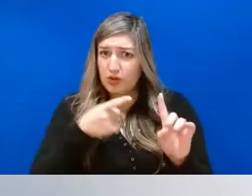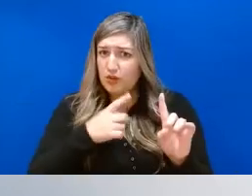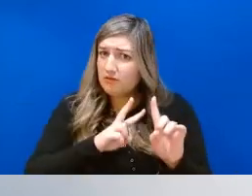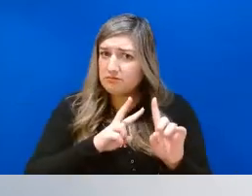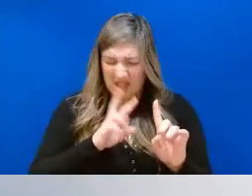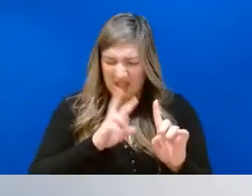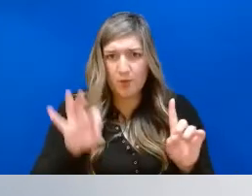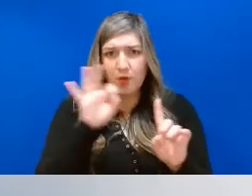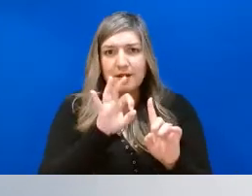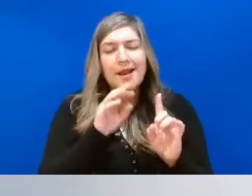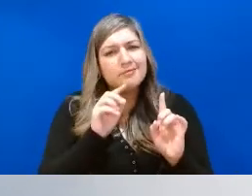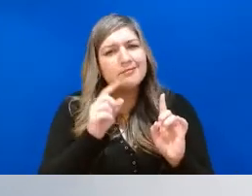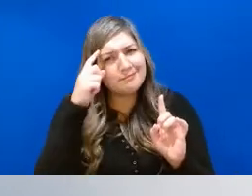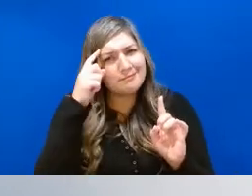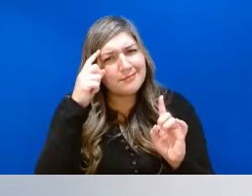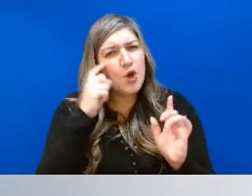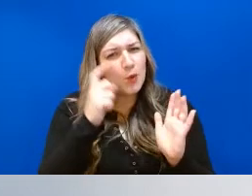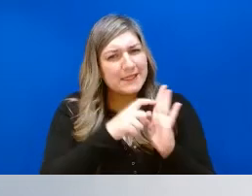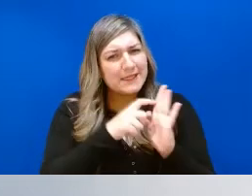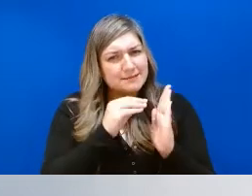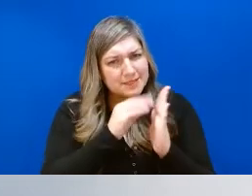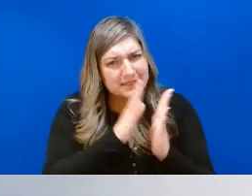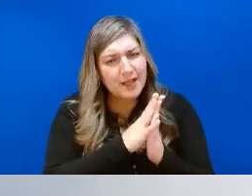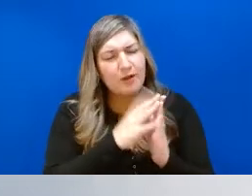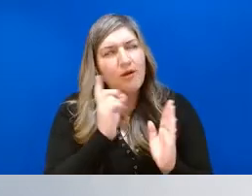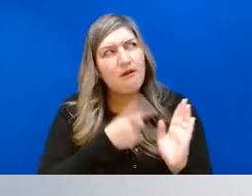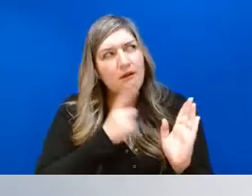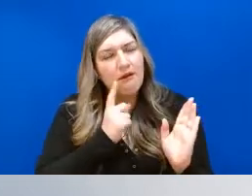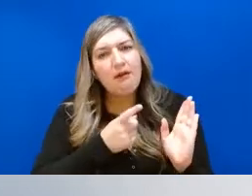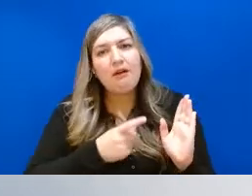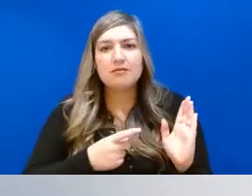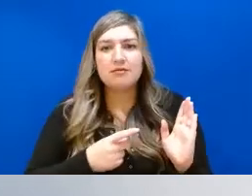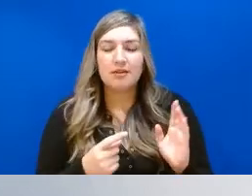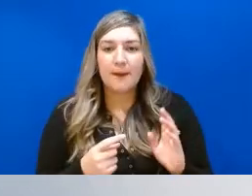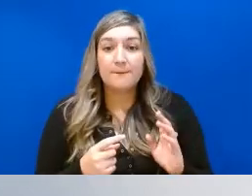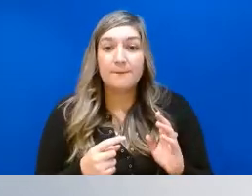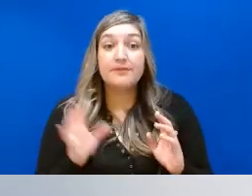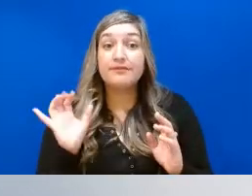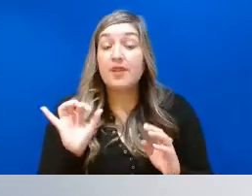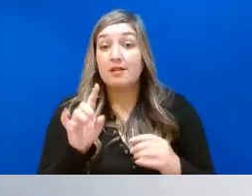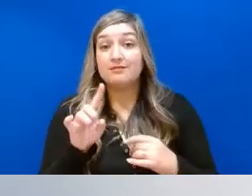next slide, please. So regards to setting emotional boundaries.